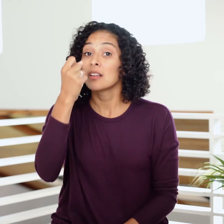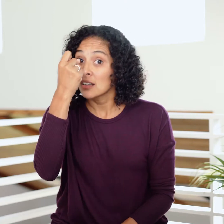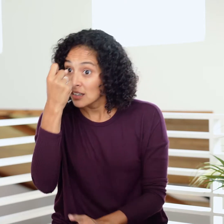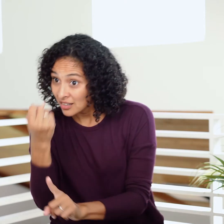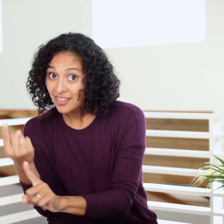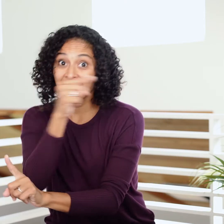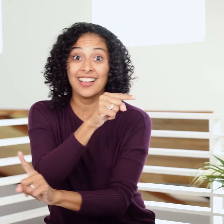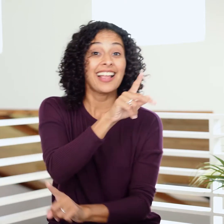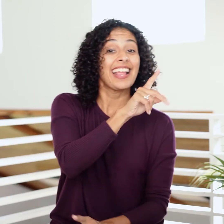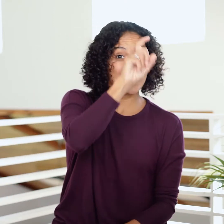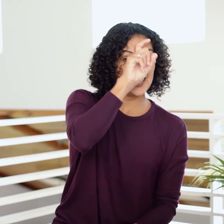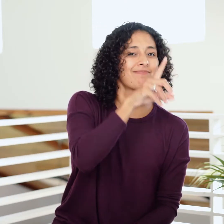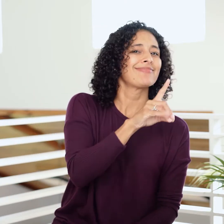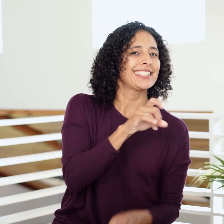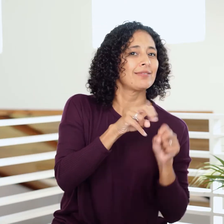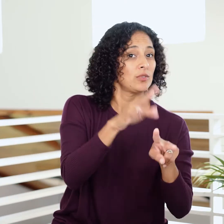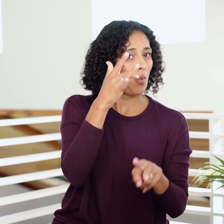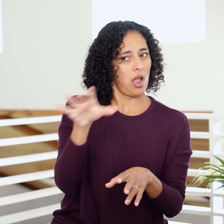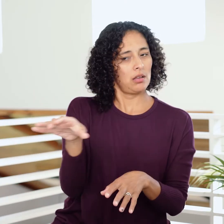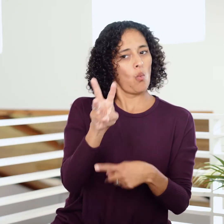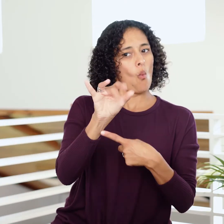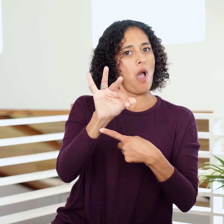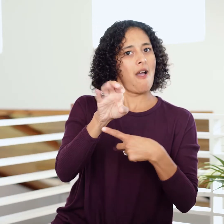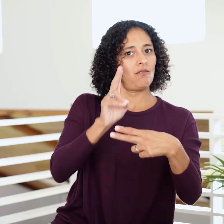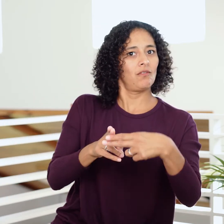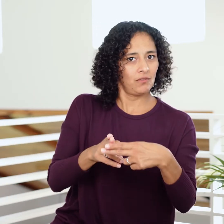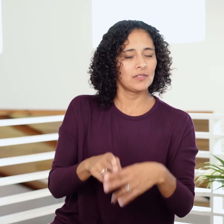we have reason to believe Pharaoh did, since he took her as a wife.